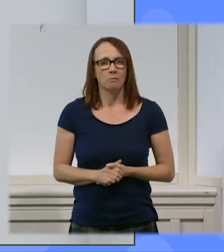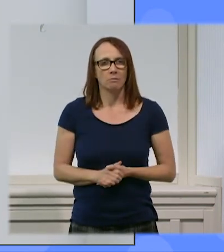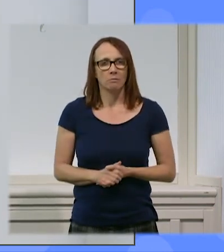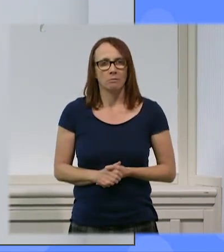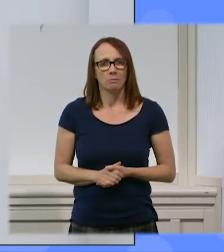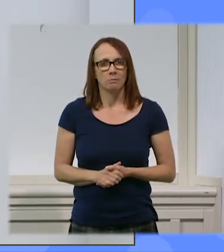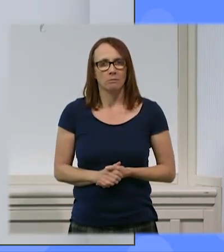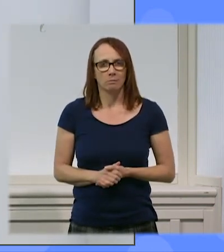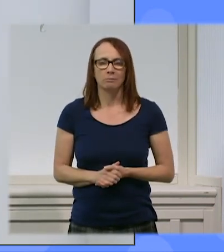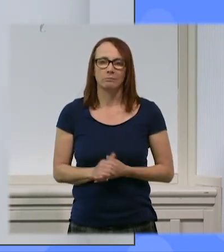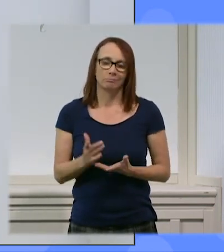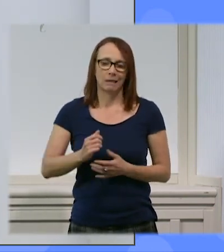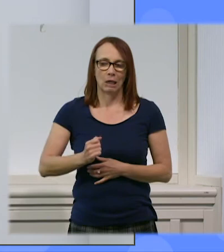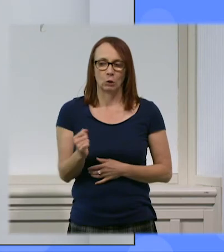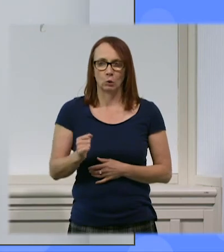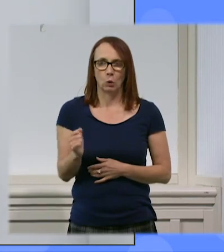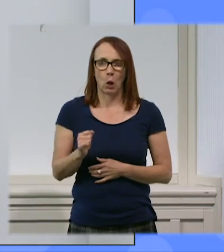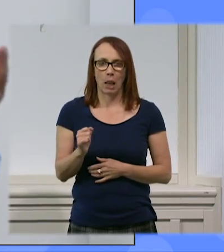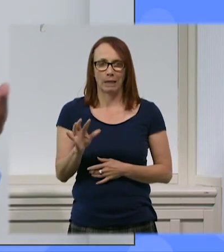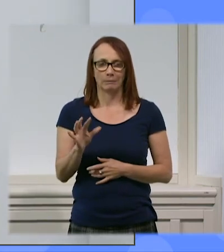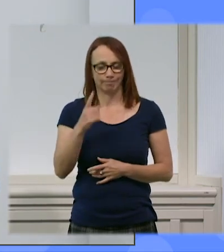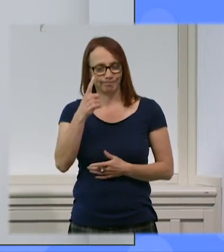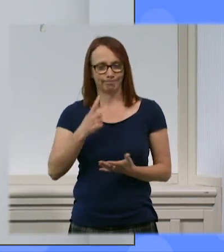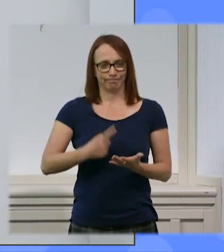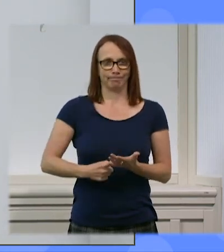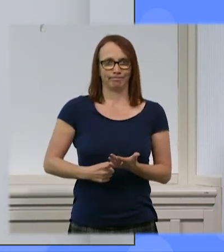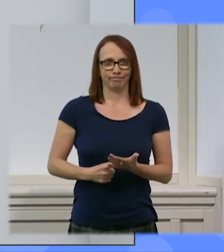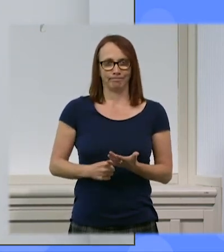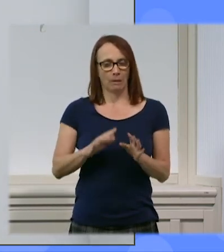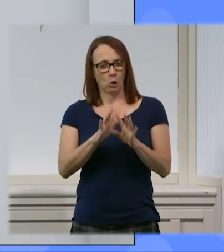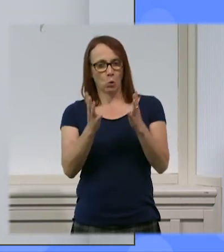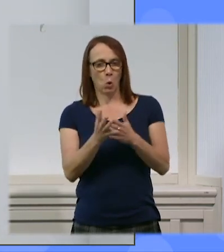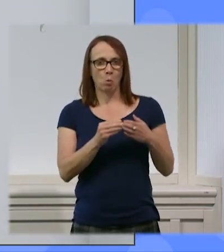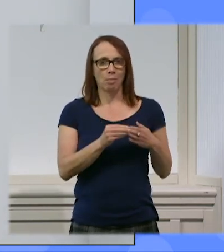Scotland has chosen to position itself as one of the global leaders in tackling